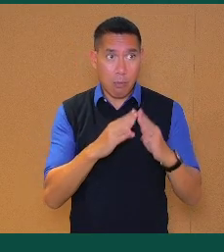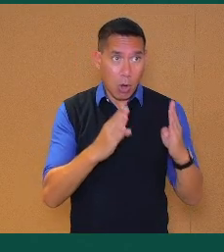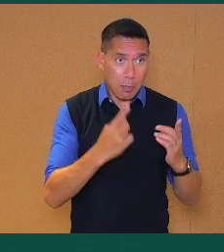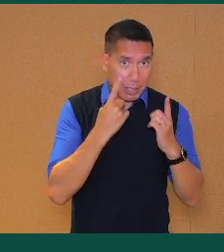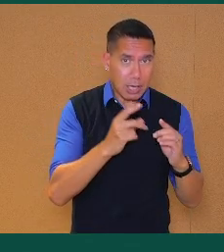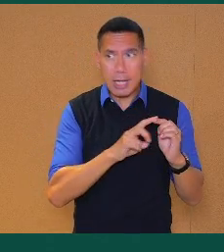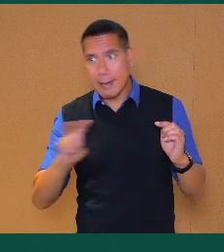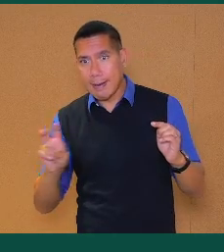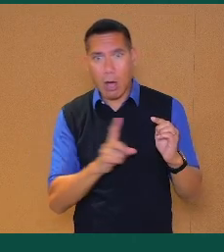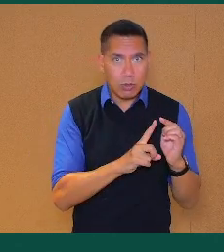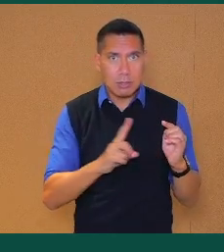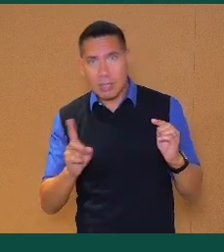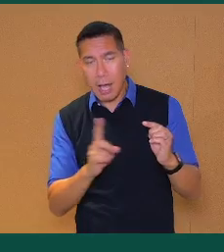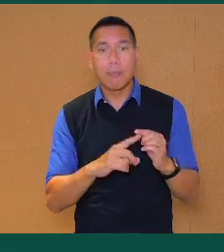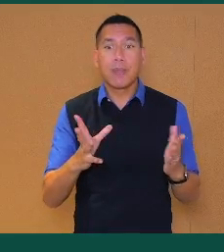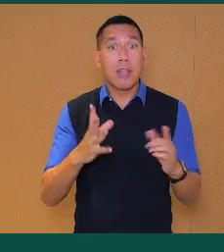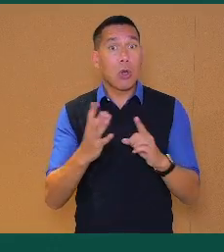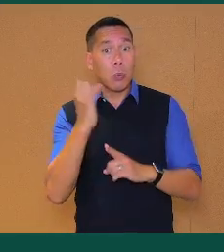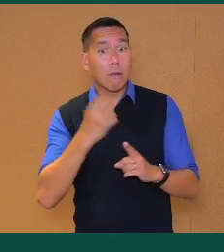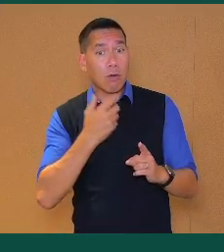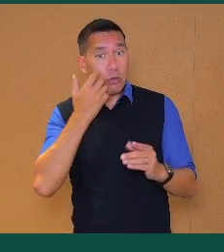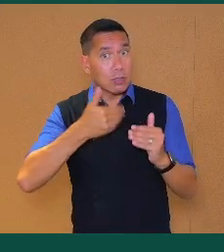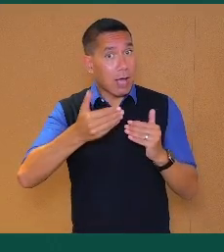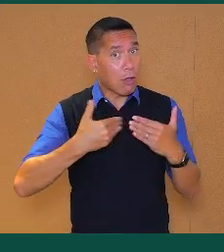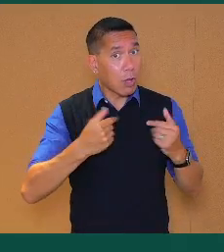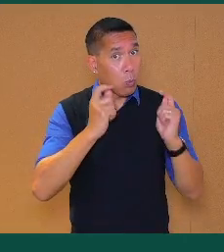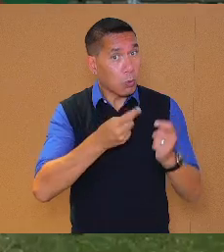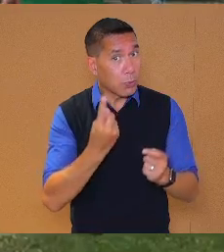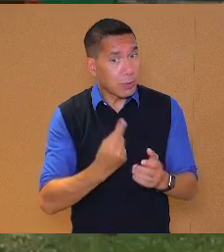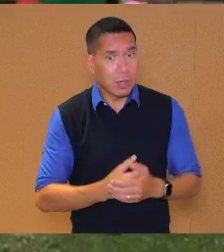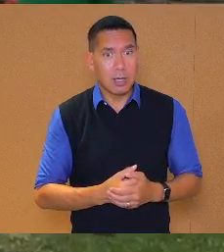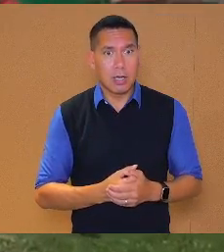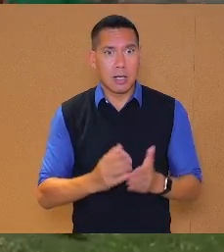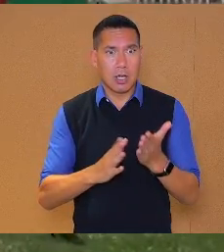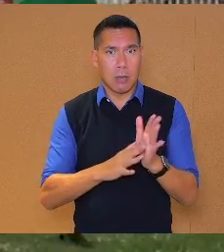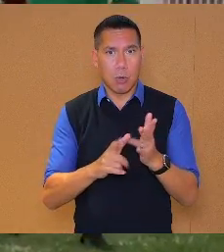Healthy Award is... Monash University.